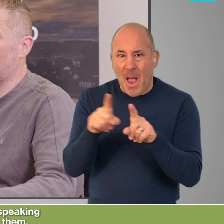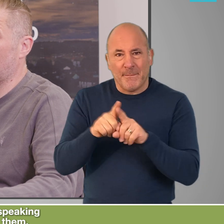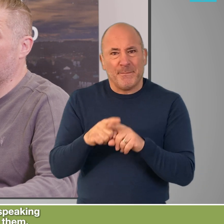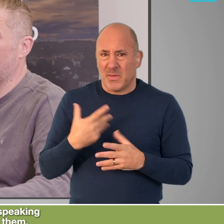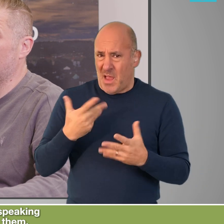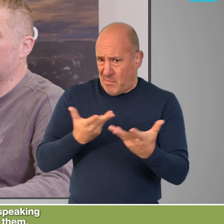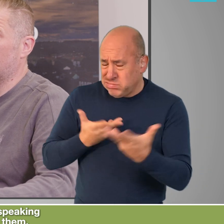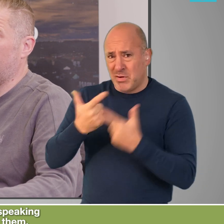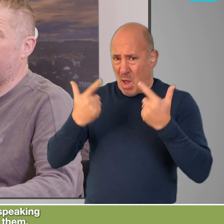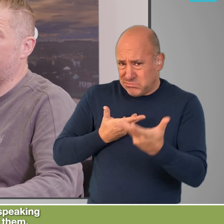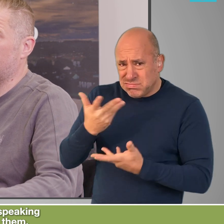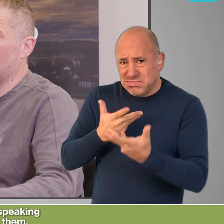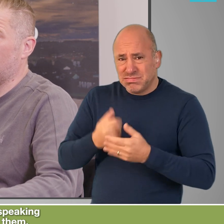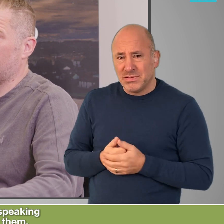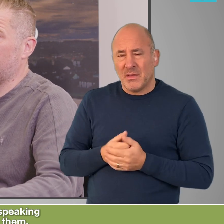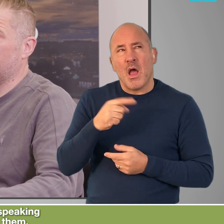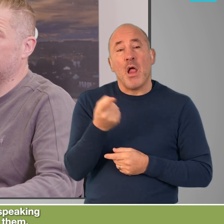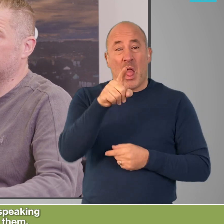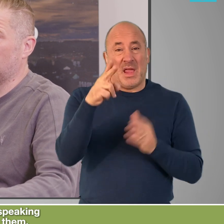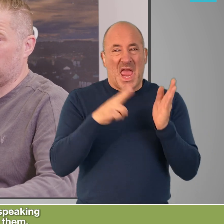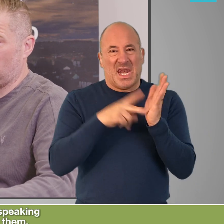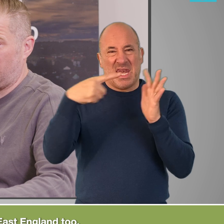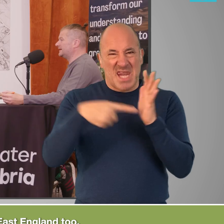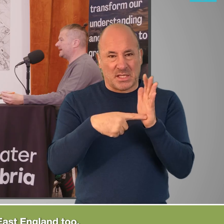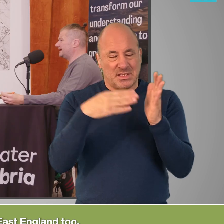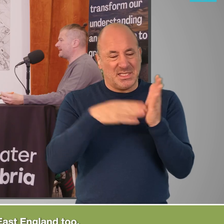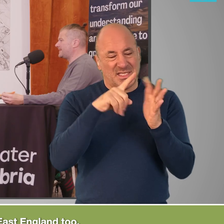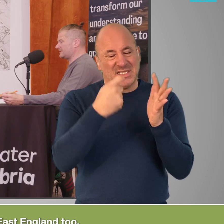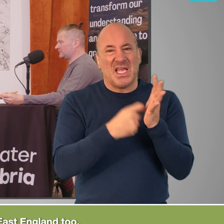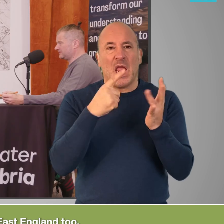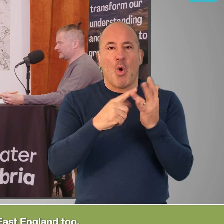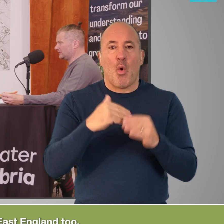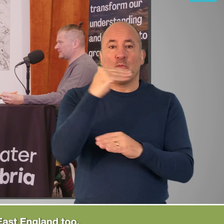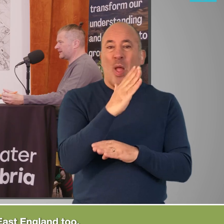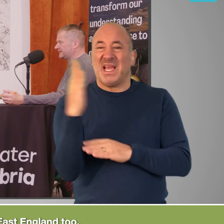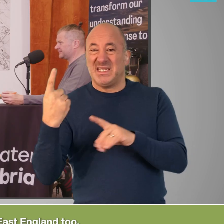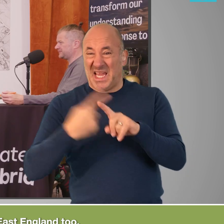where we, we're speaking a lot more with them. And then Net Zero North East England too.